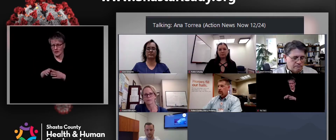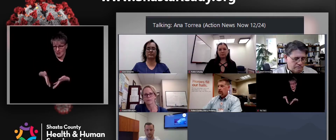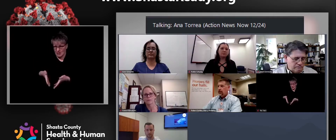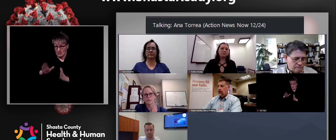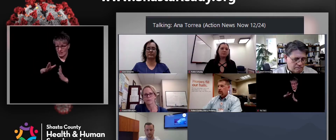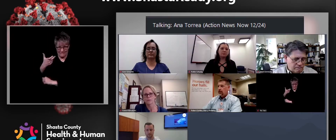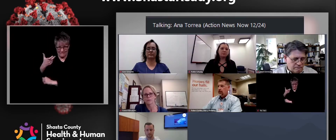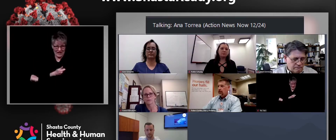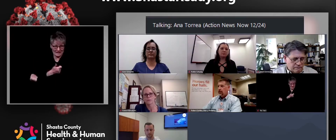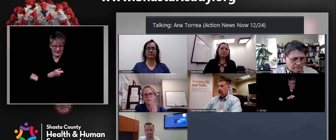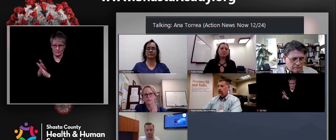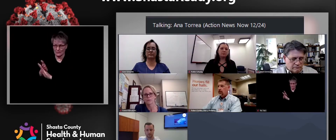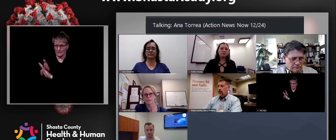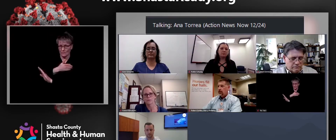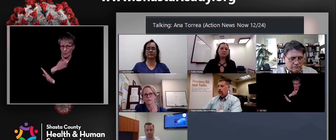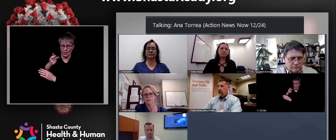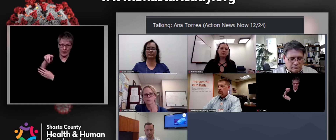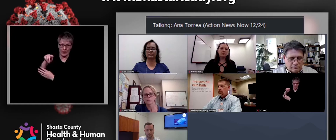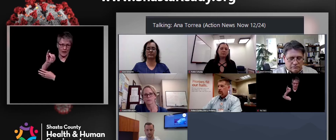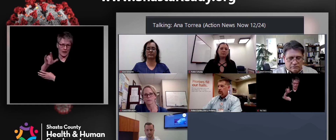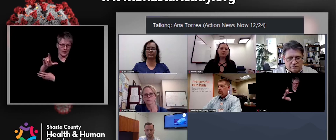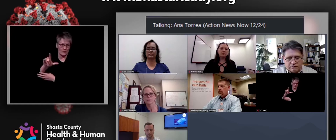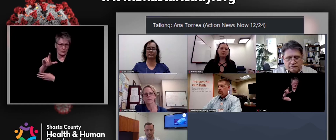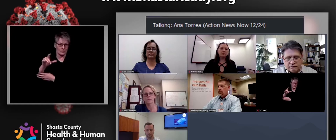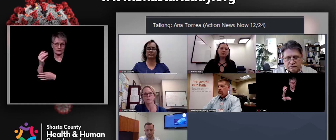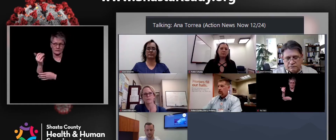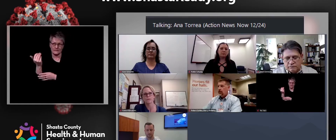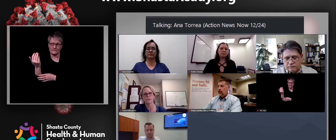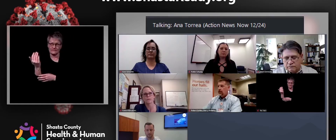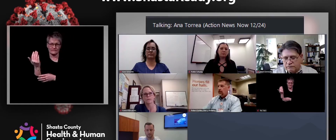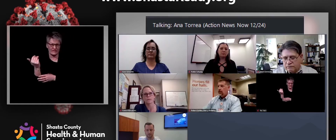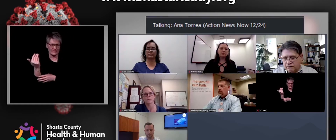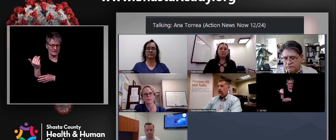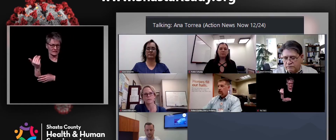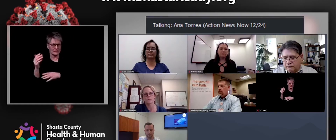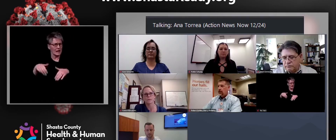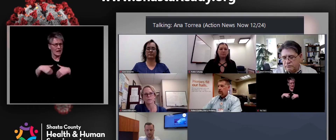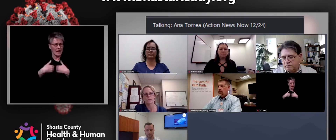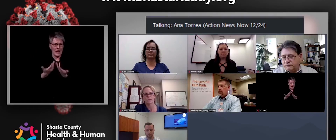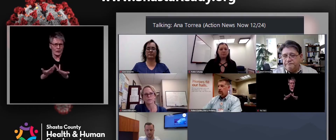go through MyTurn, click the 65 to 74 year old age group? How would that exactly work